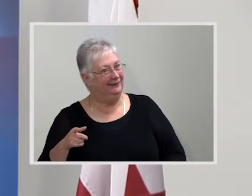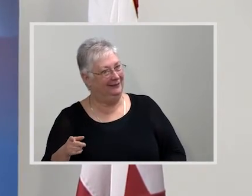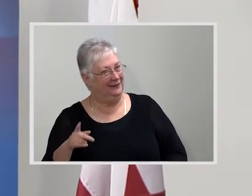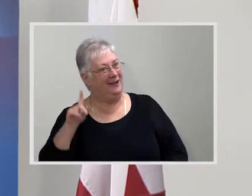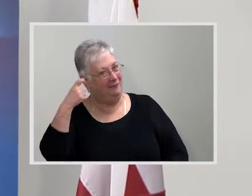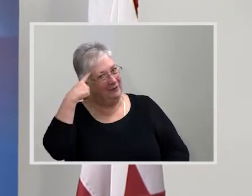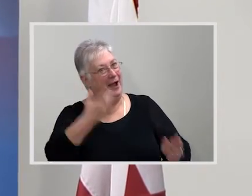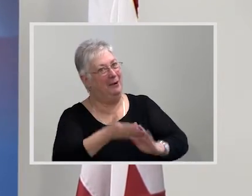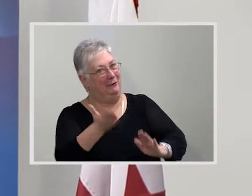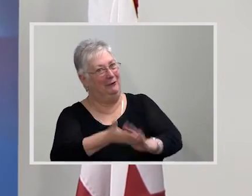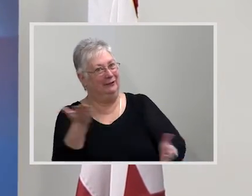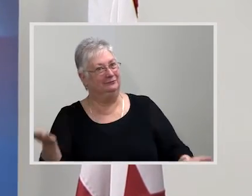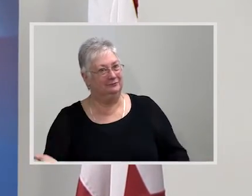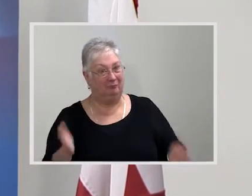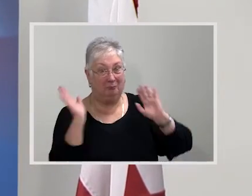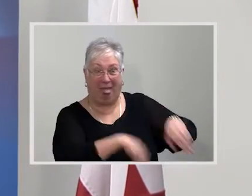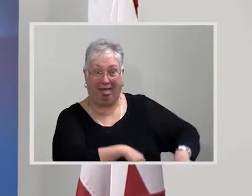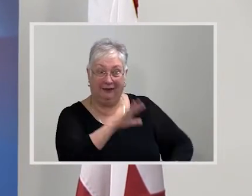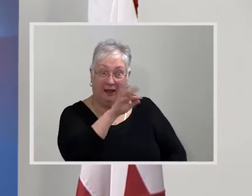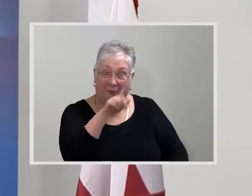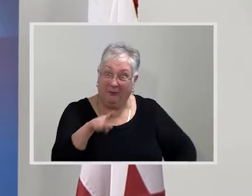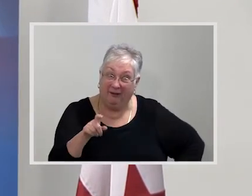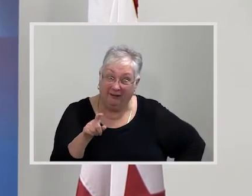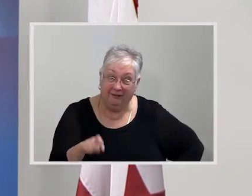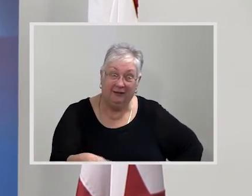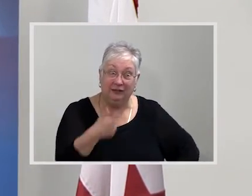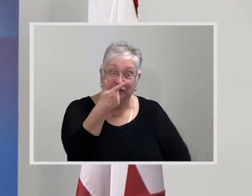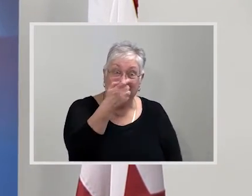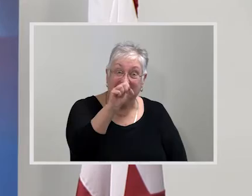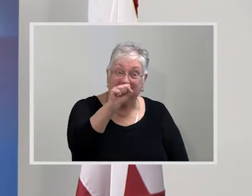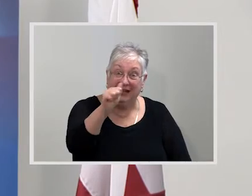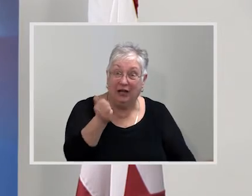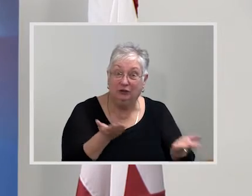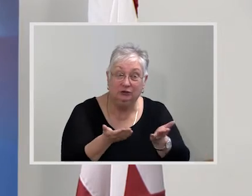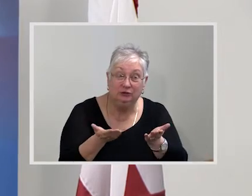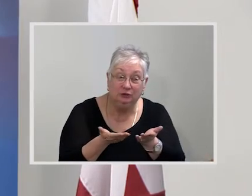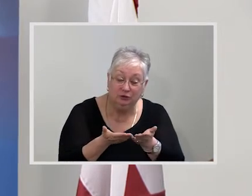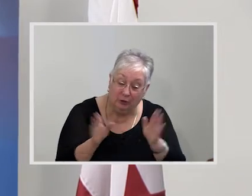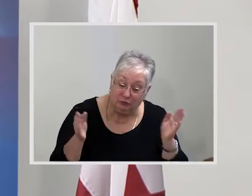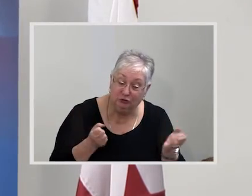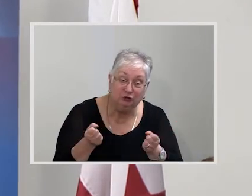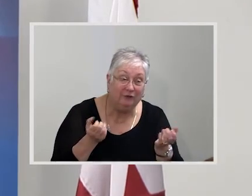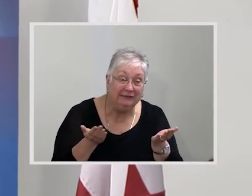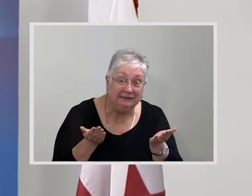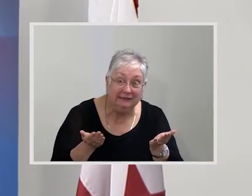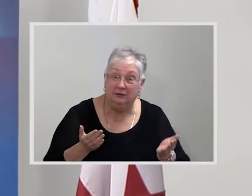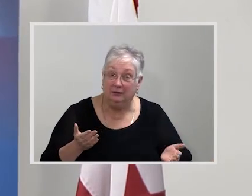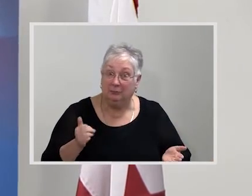GENERAL SERVICES ADMINISTRATION IS BUILDING THESE BEAUTIFUL SCHOOLS AND LIBRARIES AND RECREATION CENTERS.